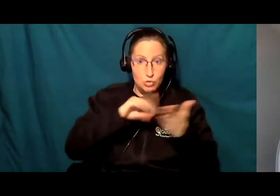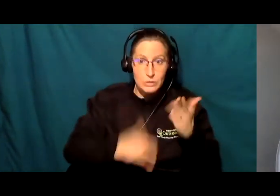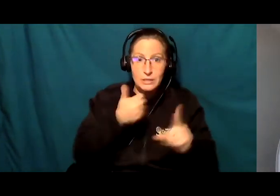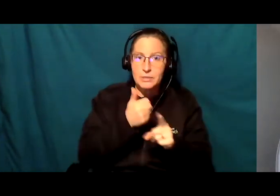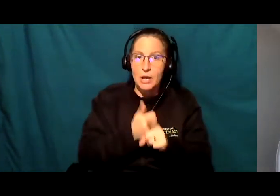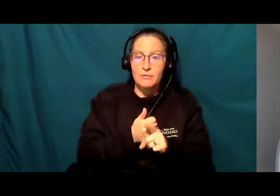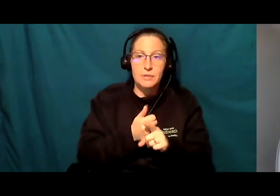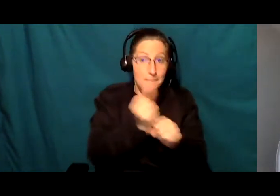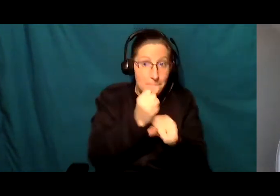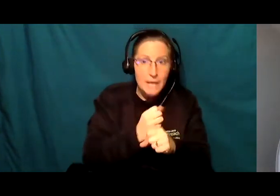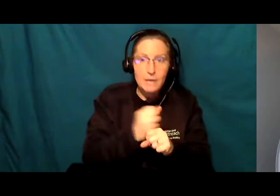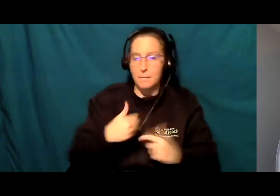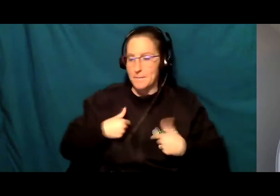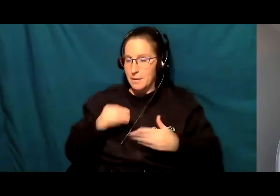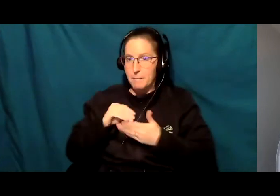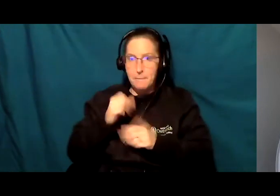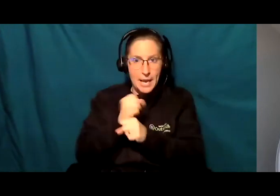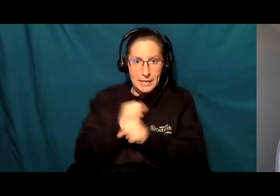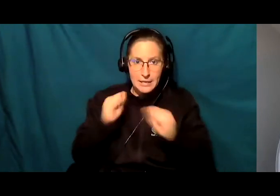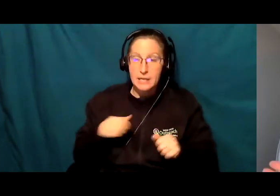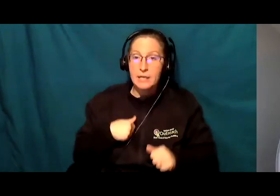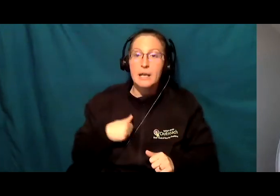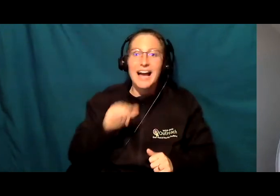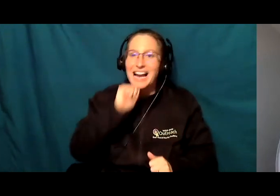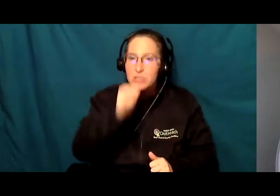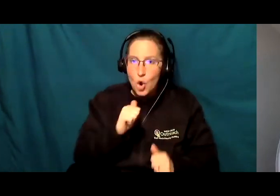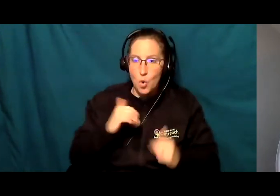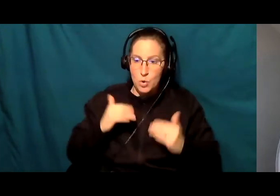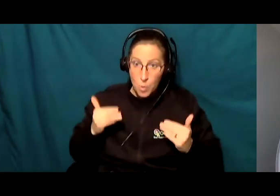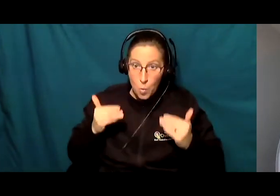I do not move on to more words until she is successful.